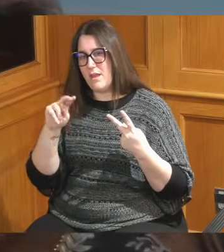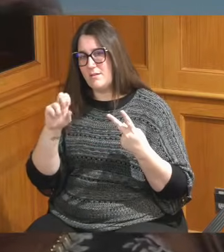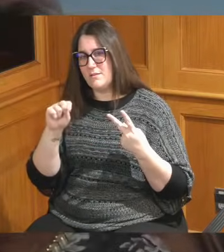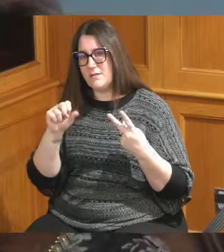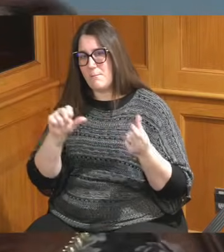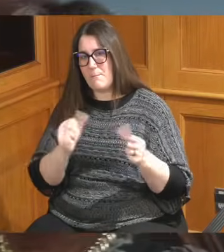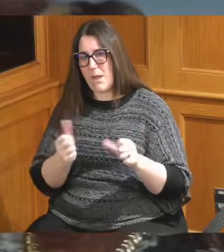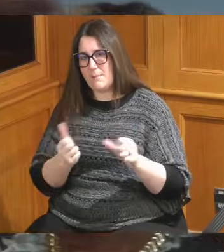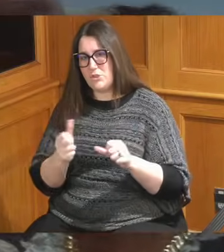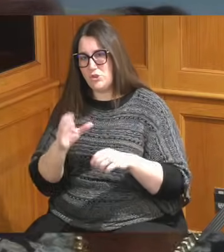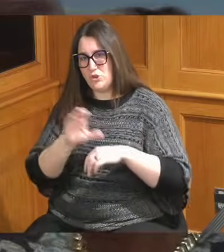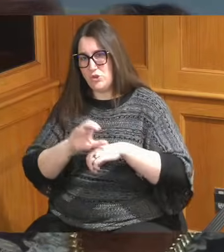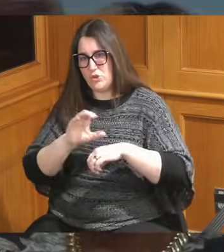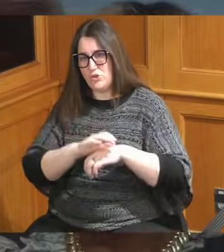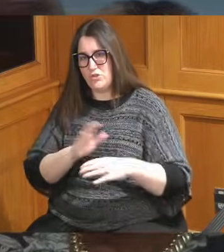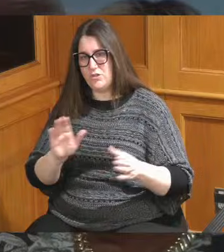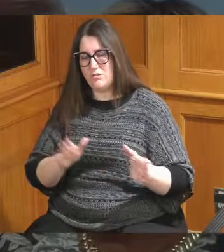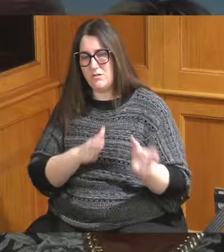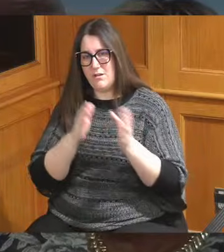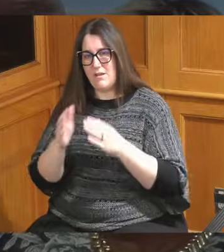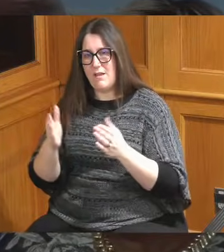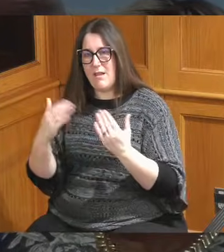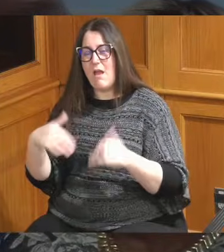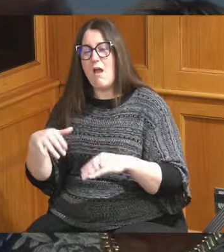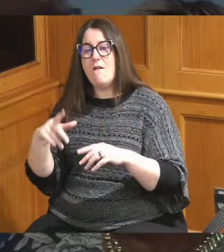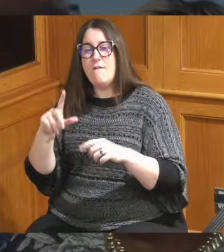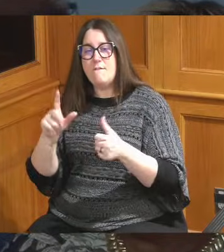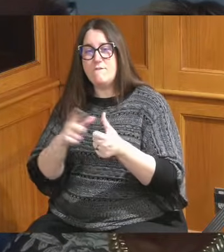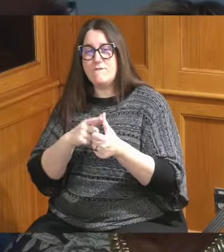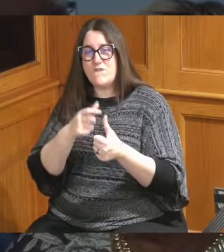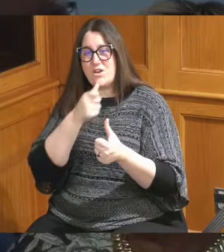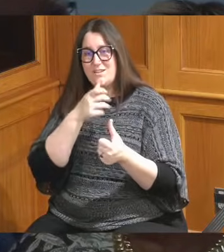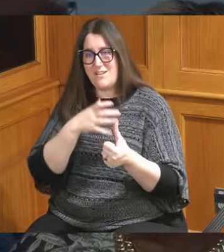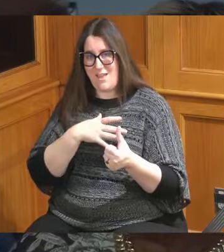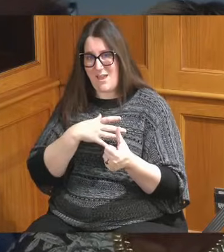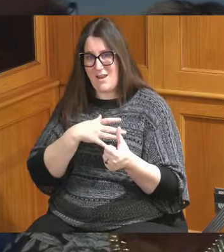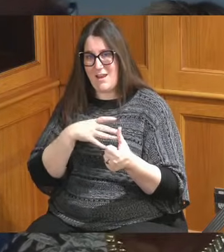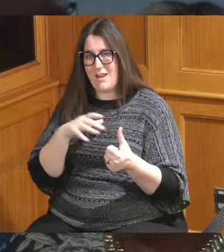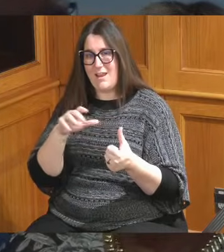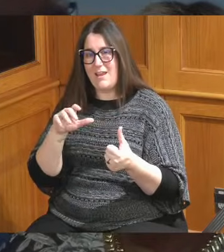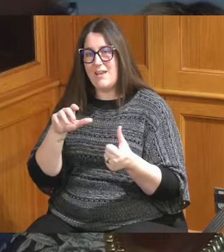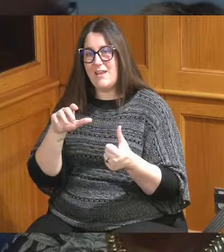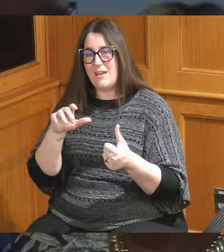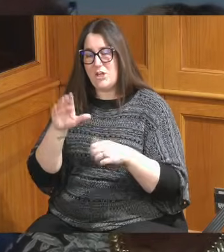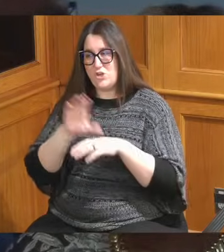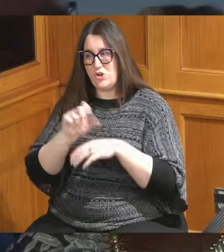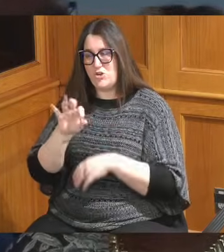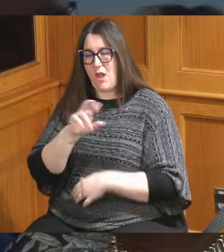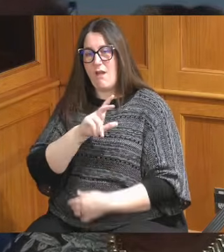Um, I am First Lady Sheree Tate, New Beginnings Church of the Living God in Avondale. Hi,